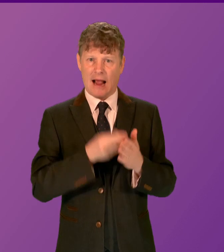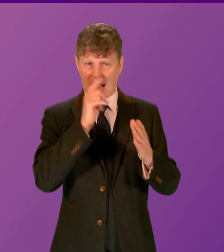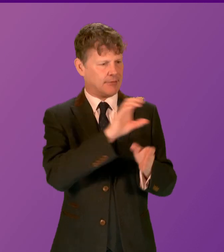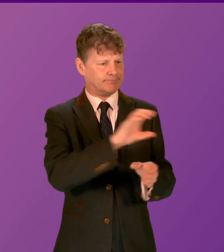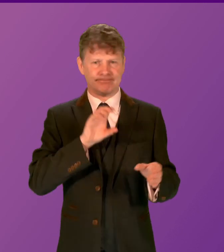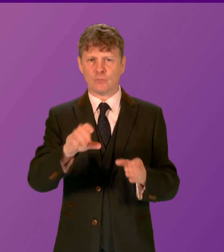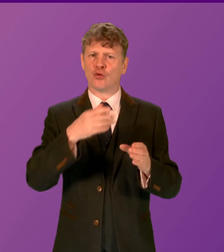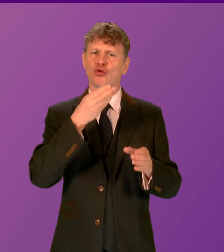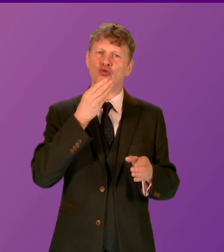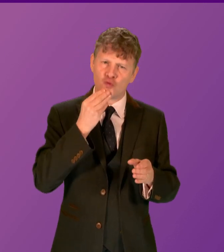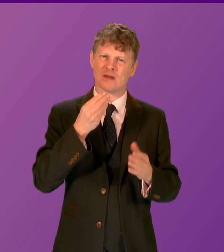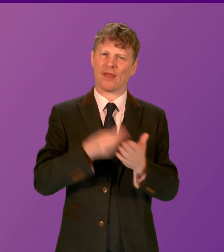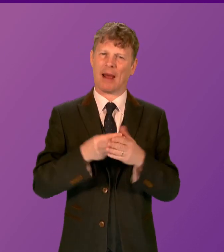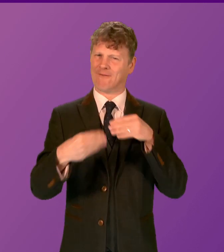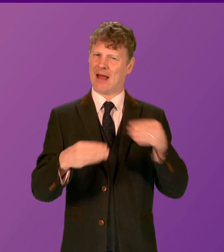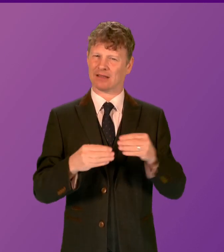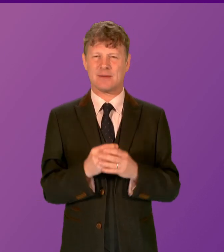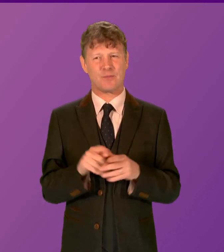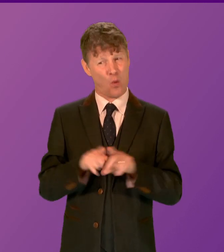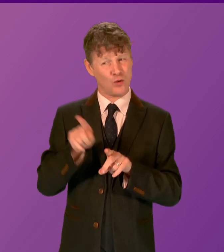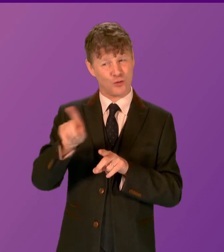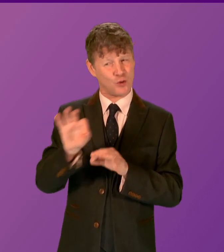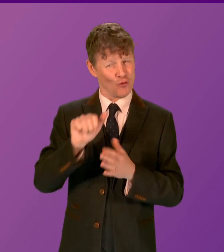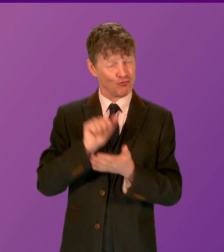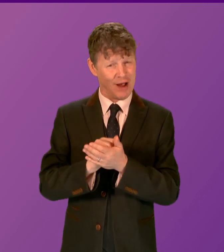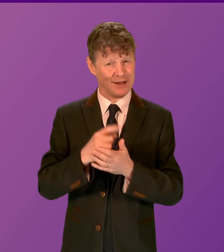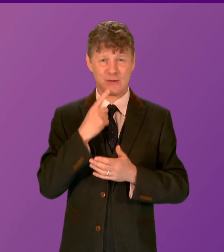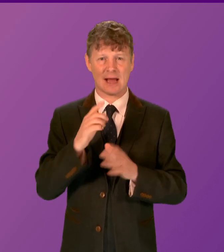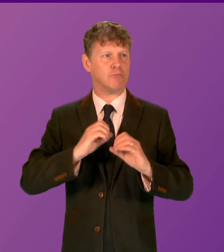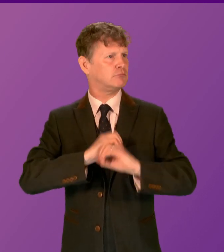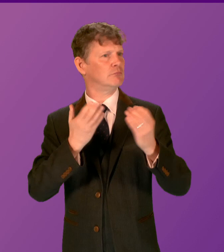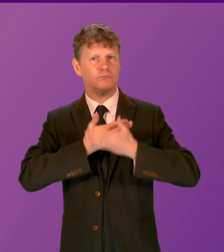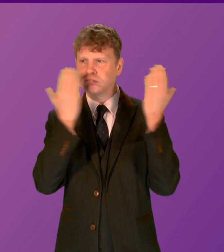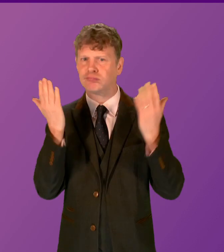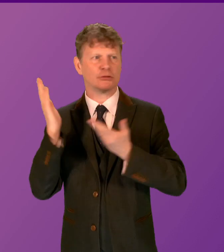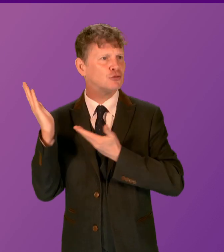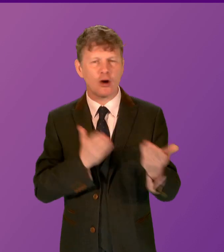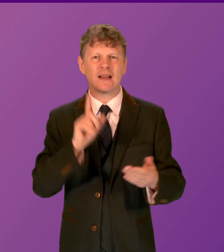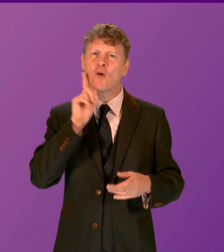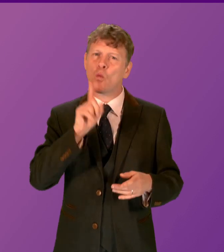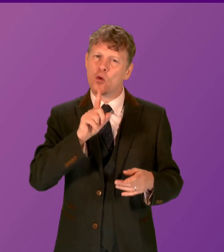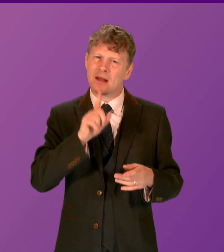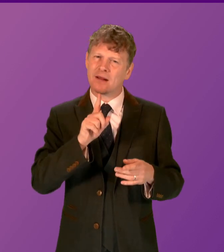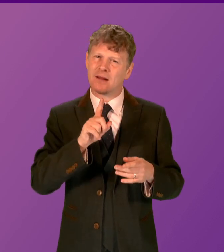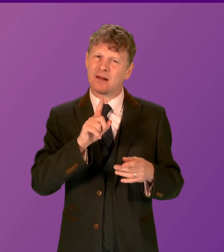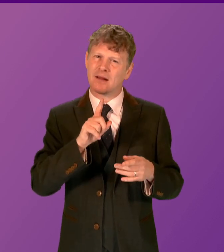It would not be correct to say that there are no facilities for women who are dealing with substance abuse in Glasgow.